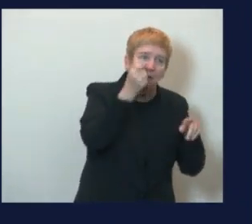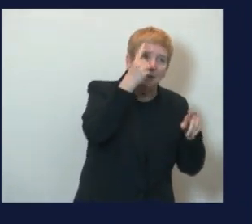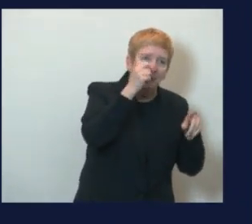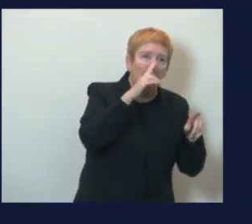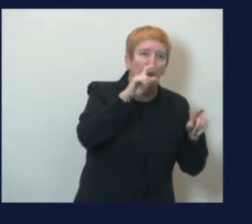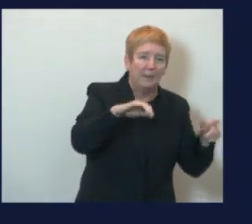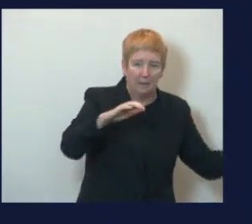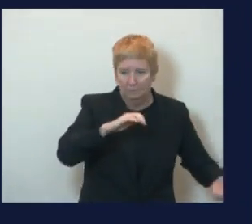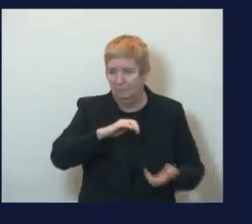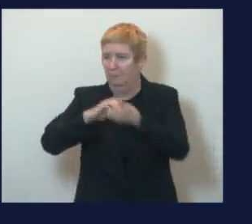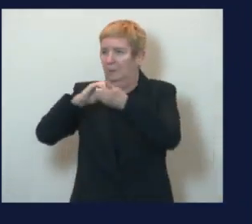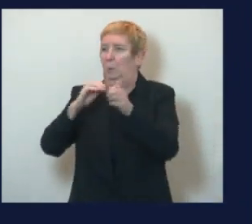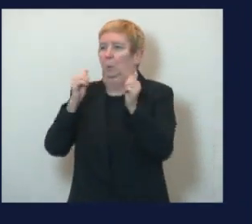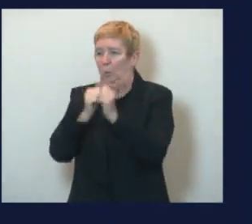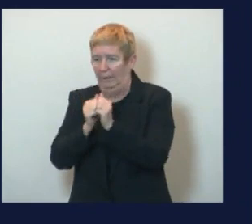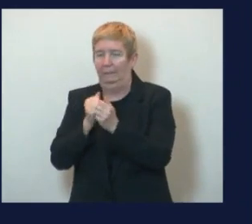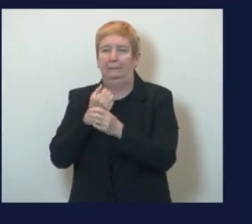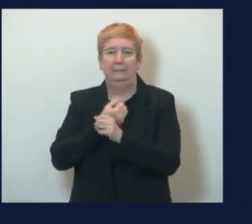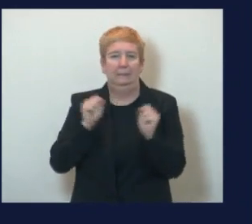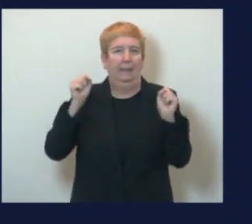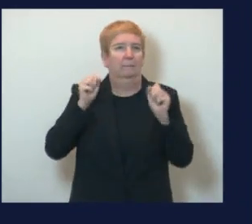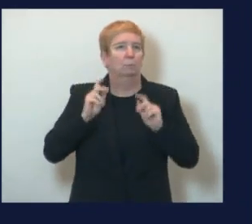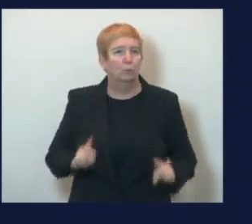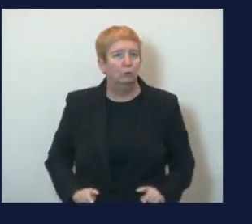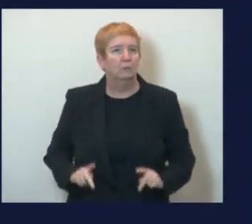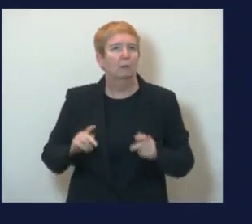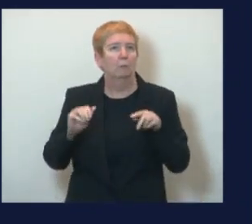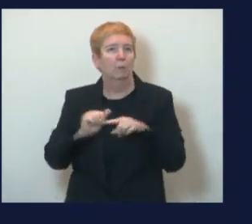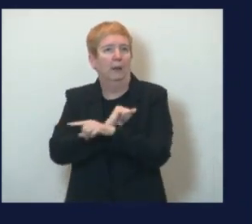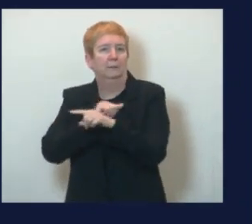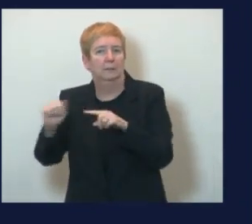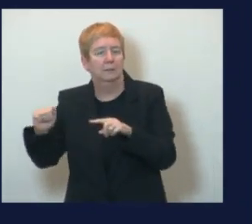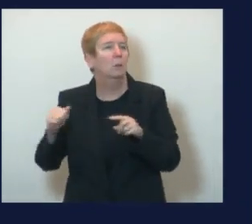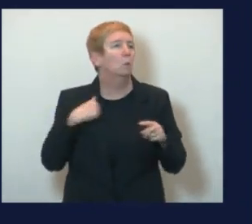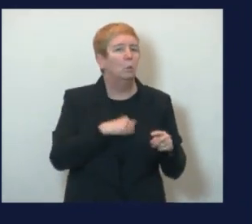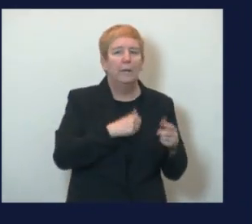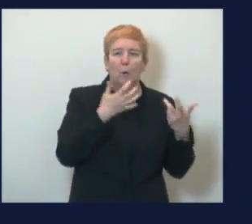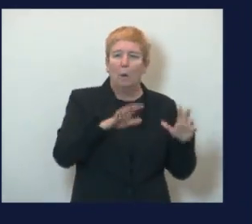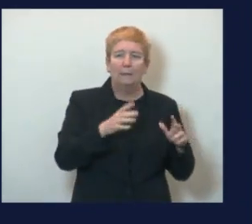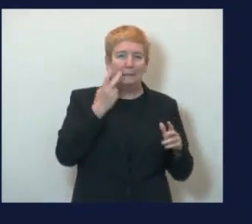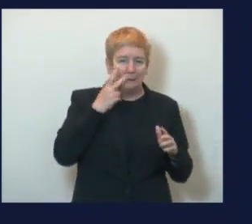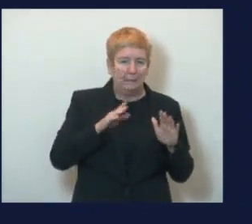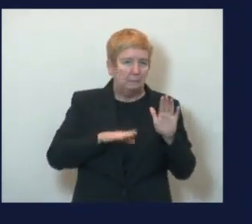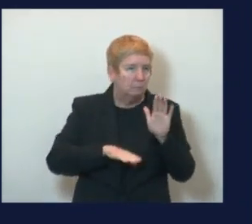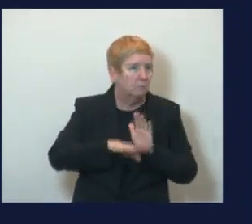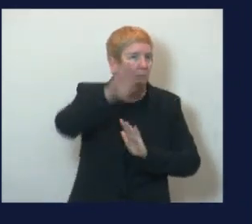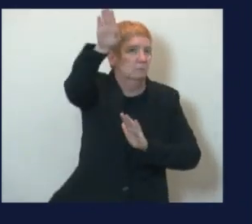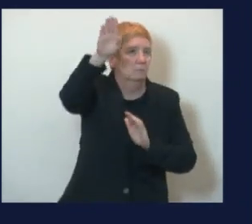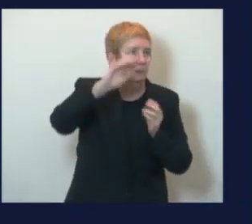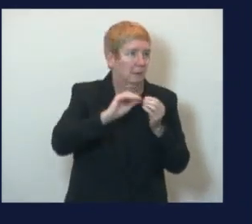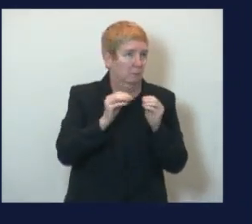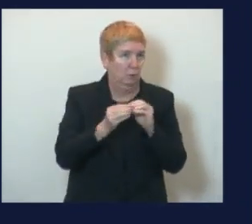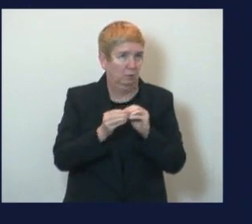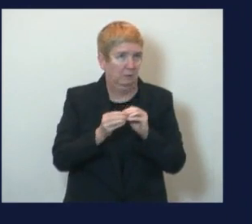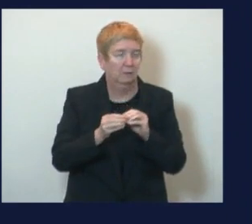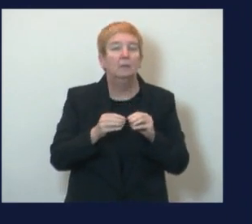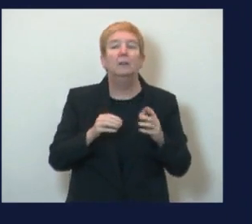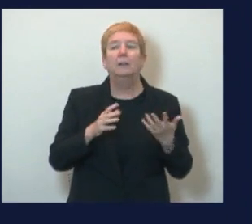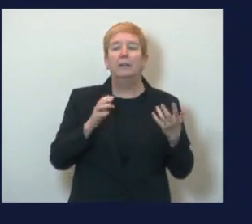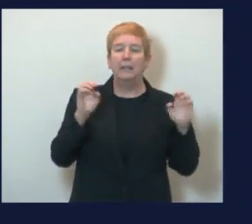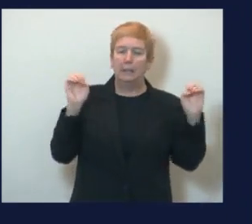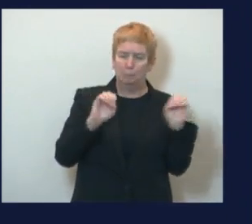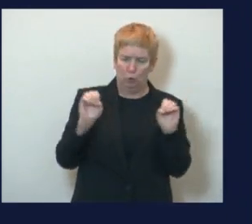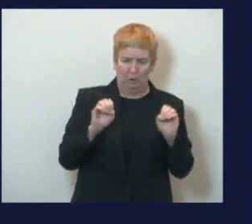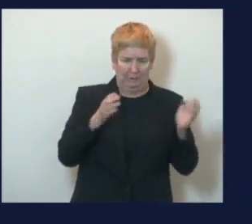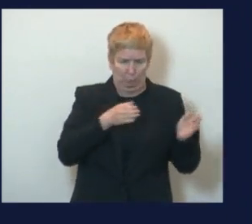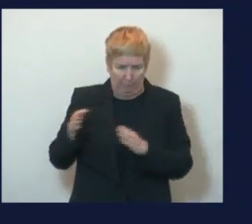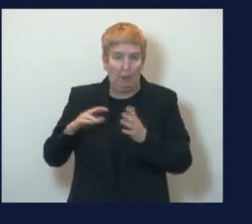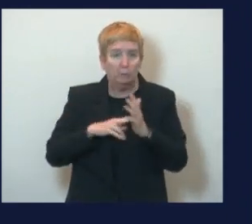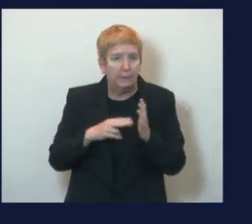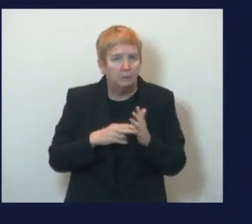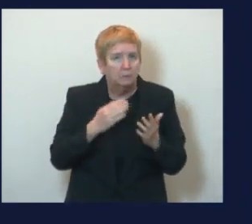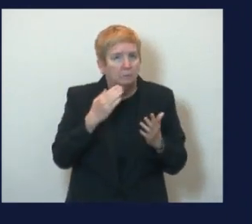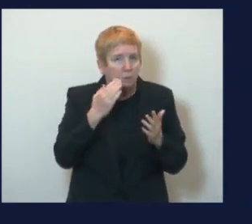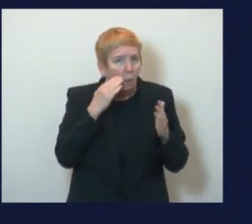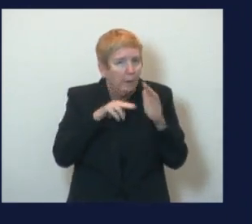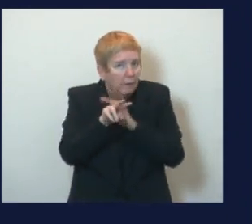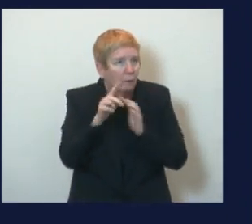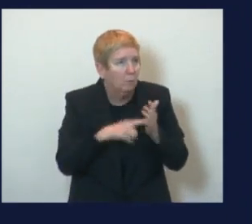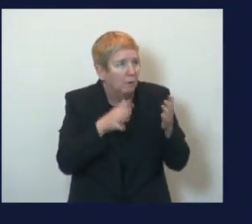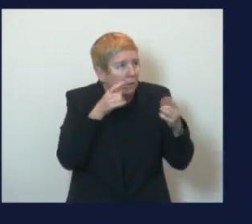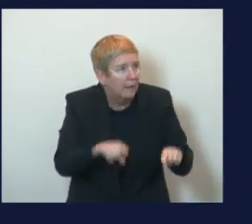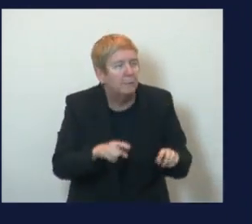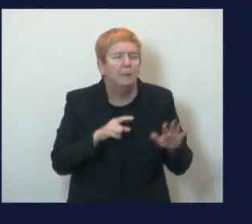WE HOPE IT’S GOOD FOR INDIVIDUALS TO WE HAVE TO MARRY THESE SAFE PERSONAL PRACTICES WHERE WE’LL SEE A SPIKE THAT’S NOT ANTICIPATED AND THAT’S WHEN YOU’RE NOT PREPARED EMERGENCY